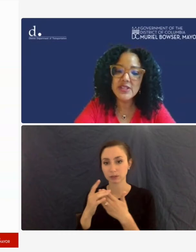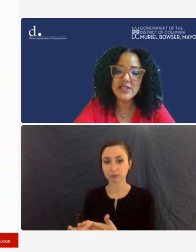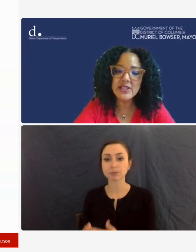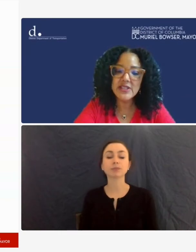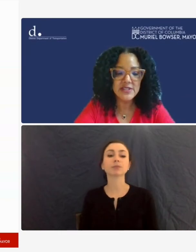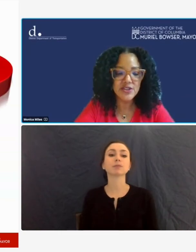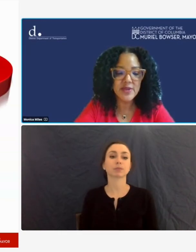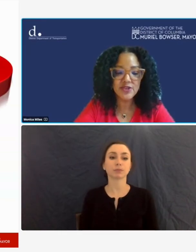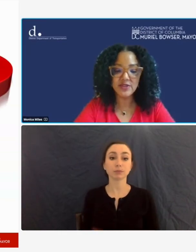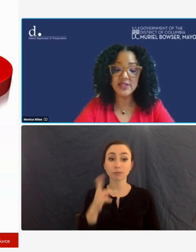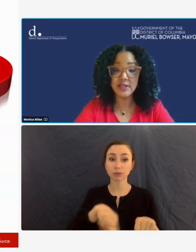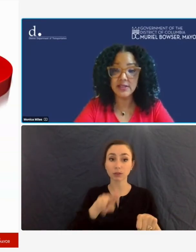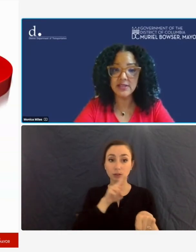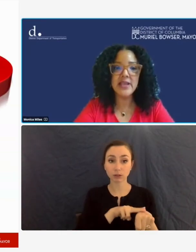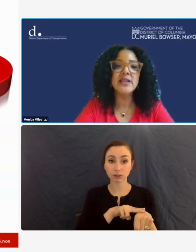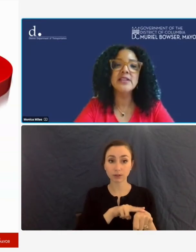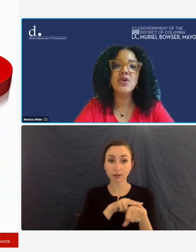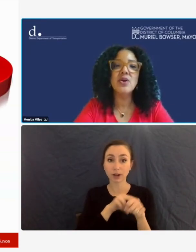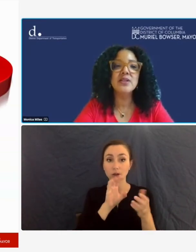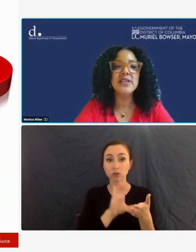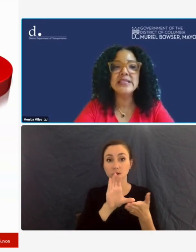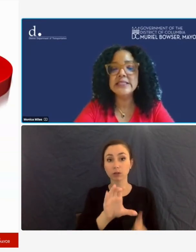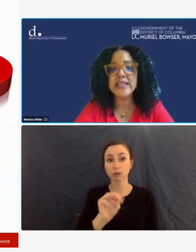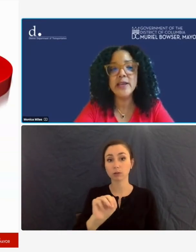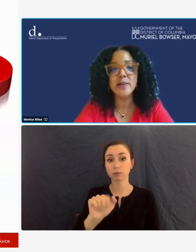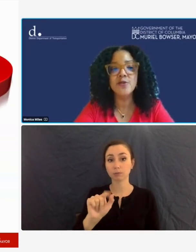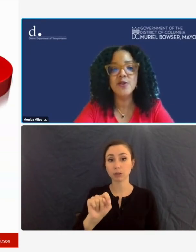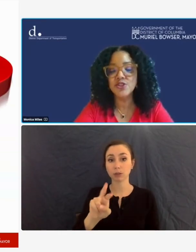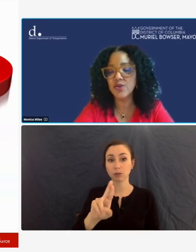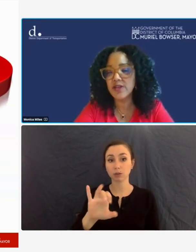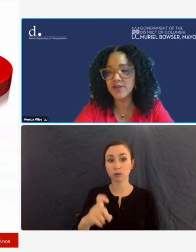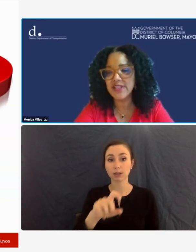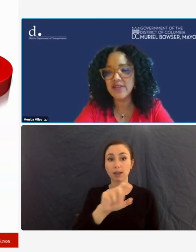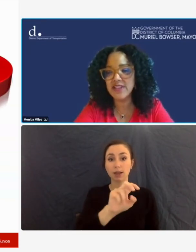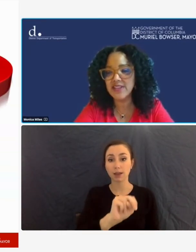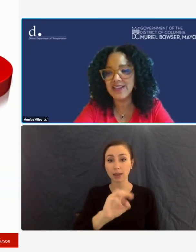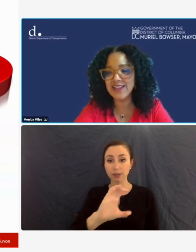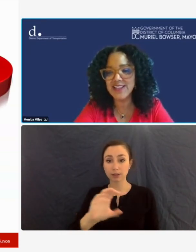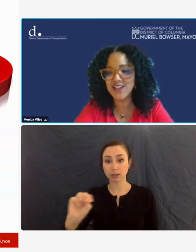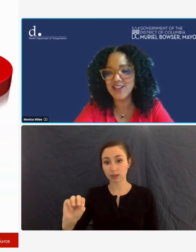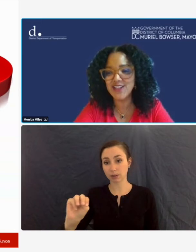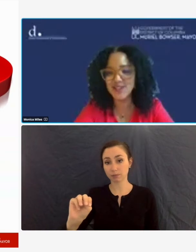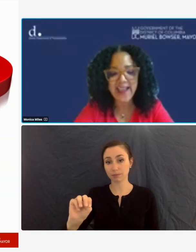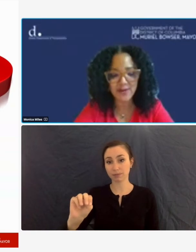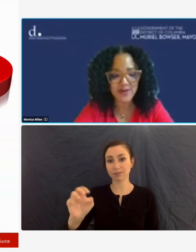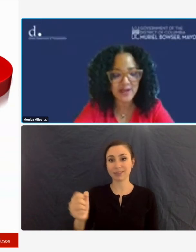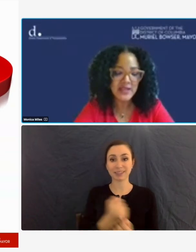compensation matrix is and it's called ncm for short of course everything at the docs acronym so